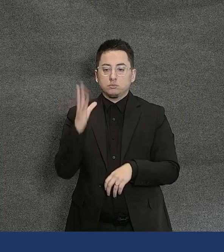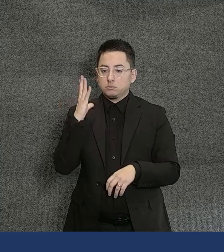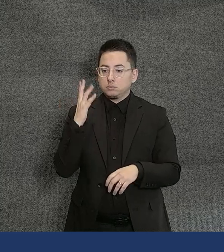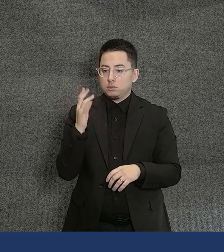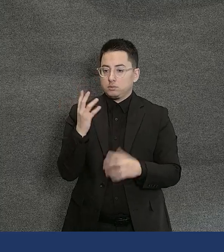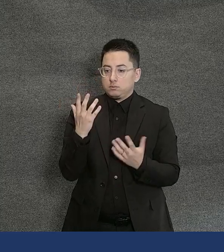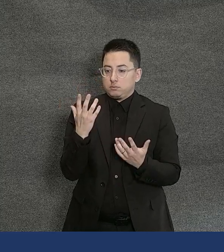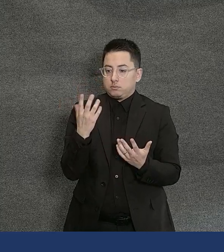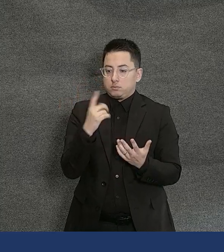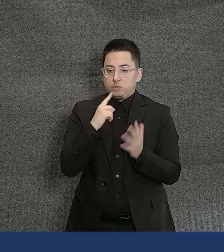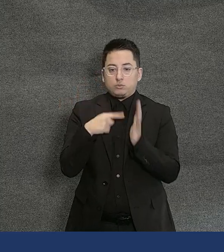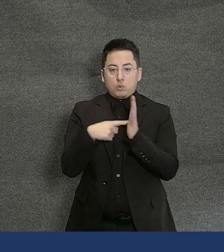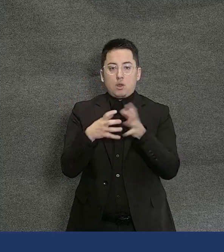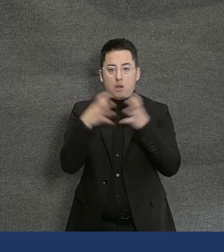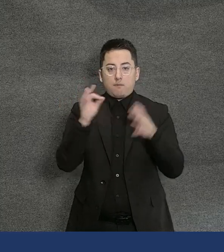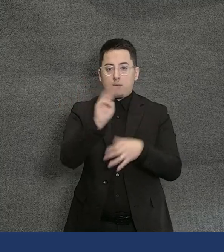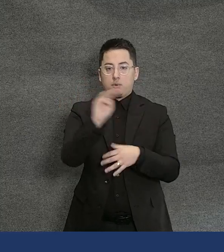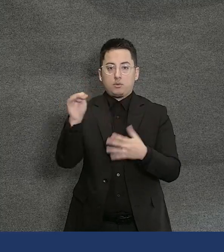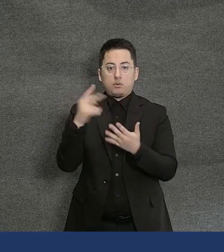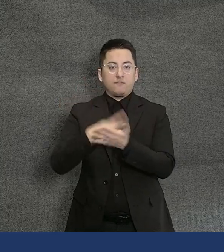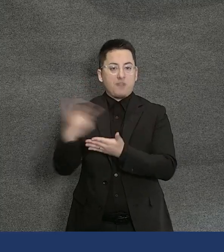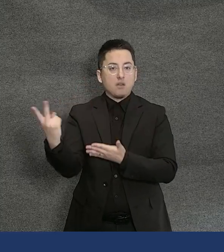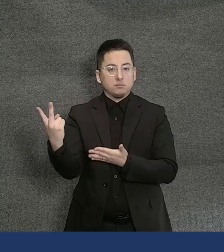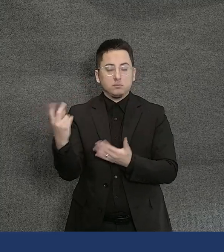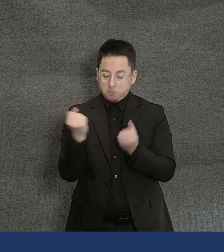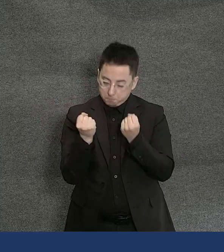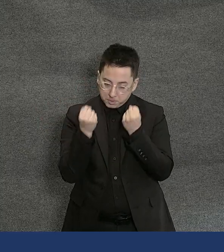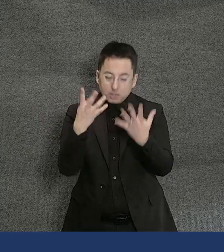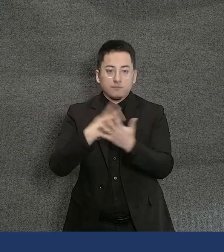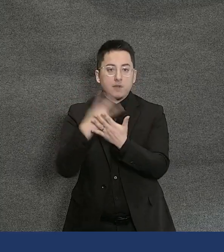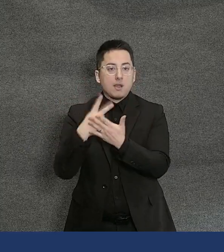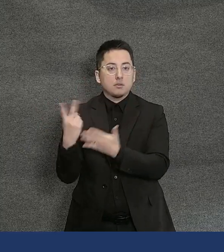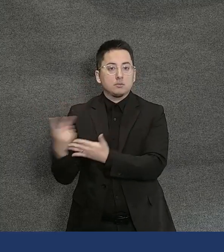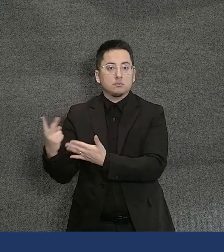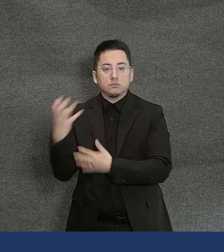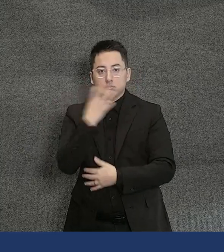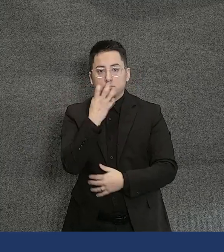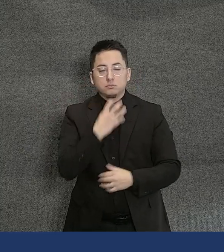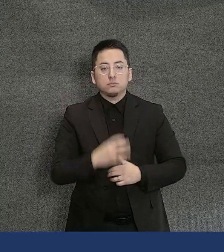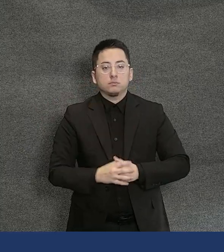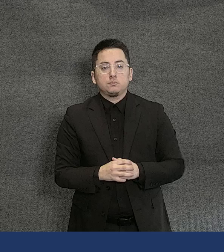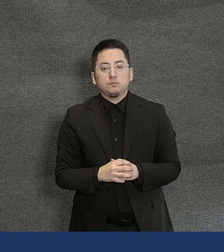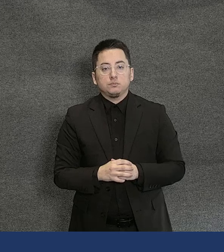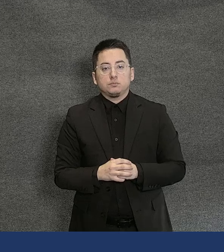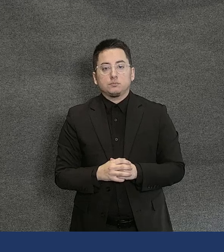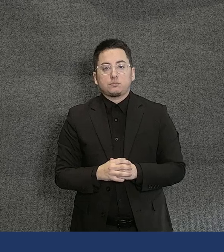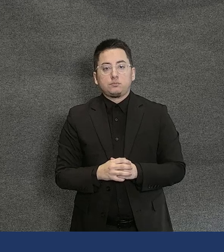that we cite in Metro Mobility. We did hold off on wholesale change